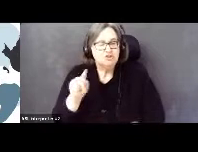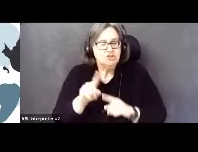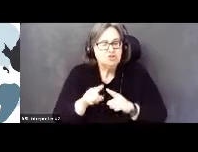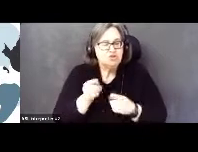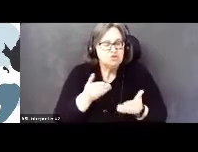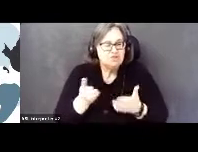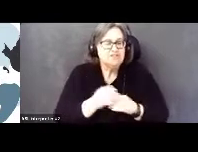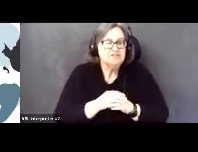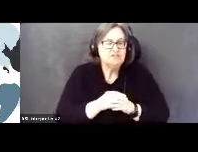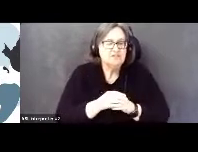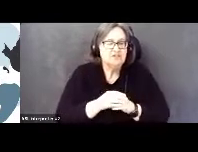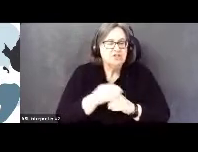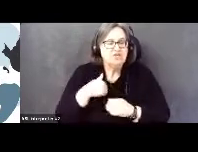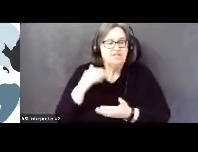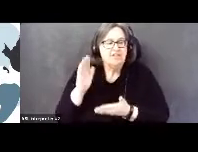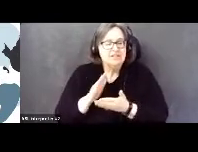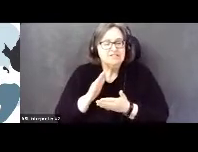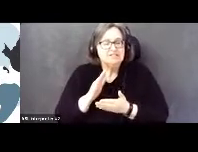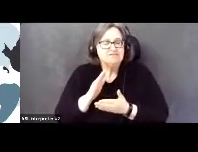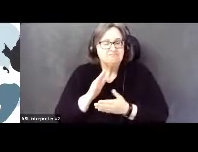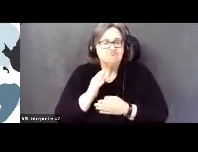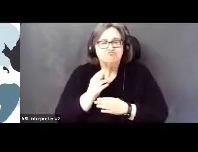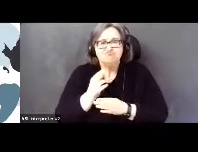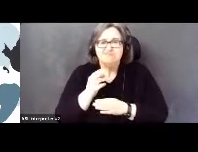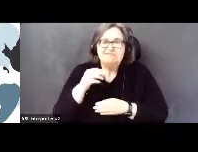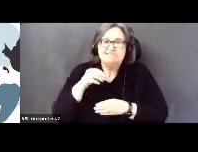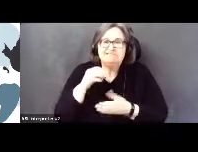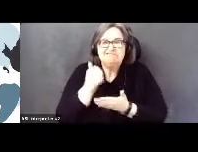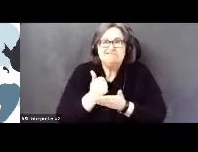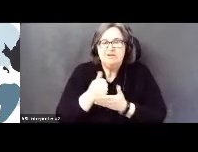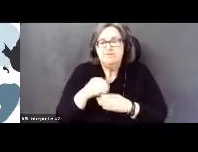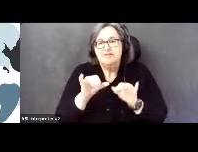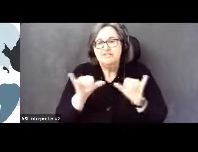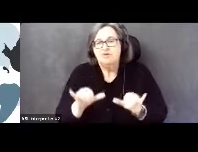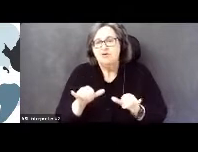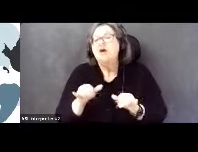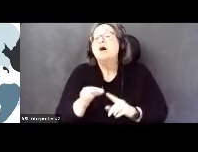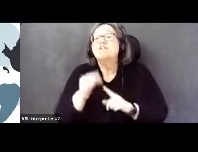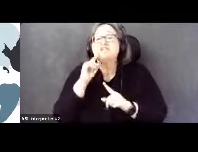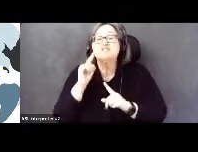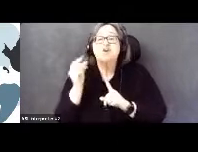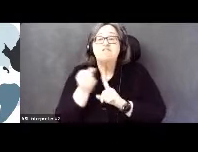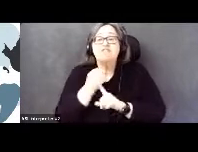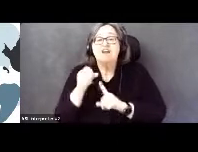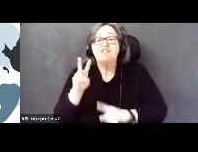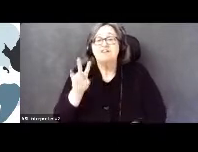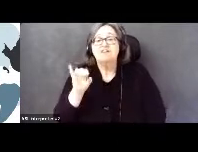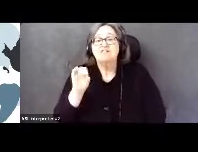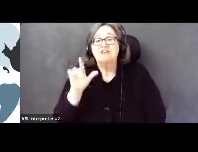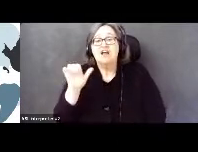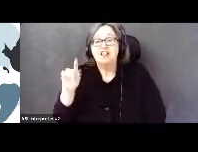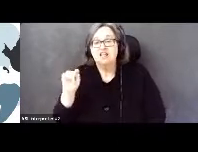amount or violent charges. The